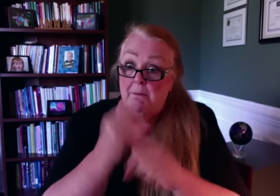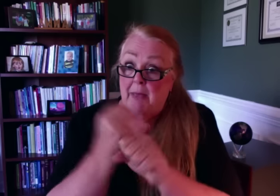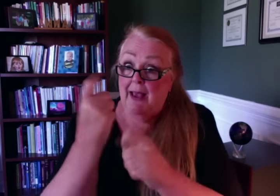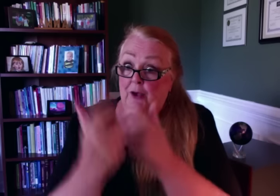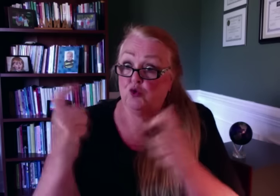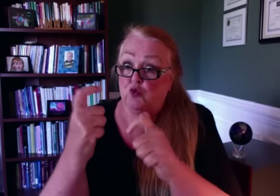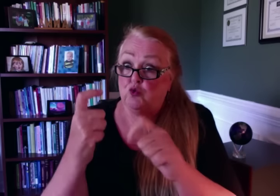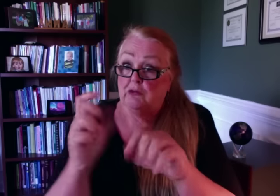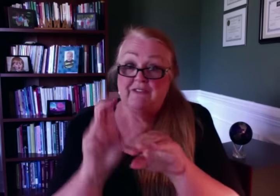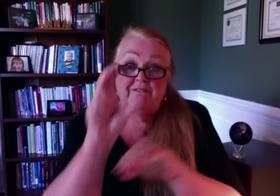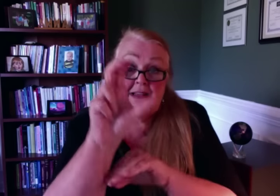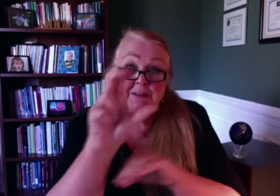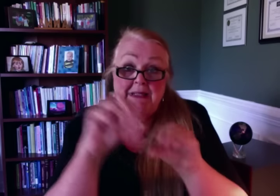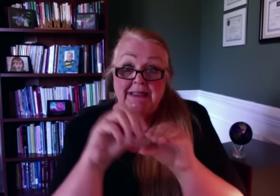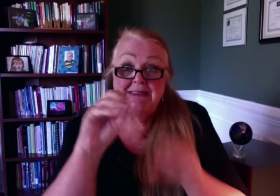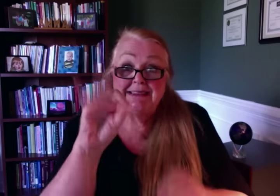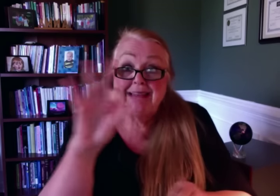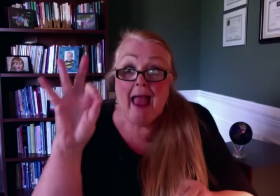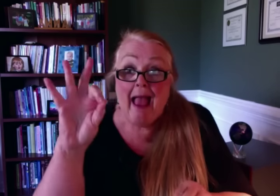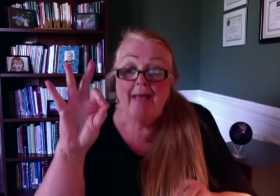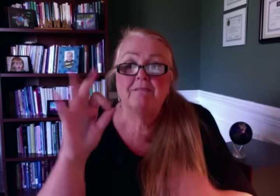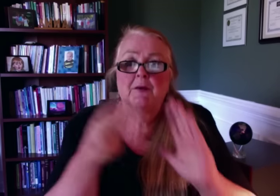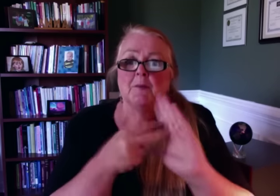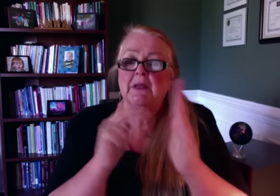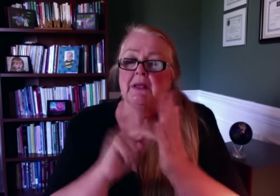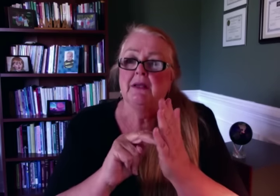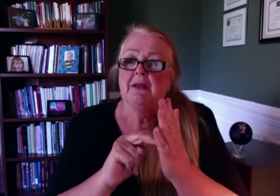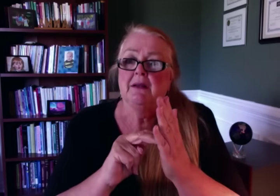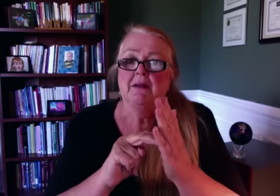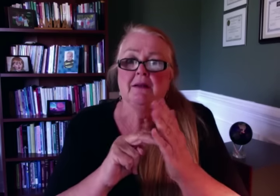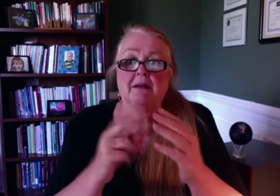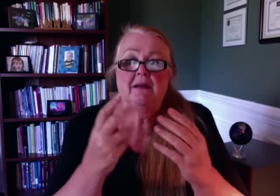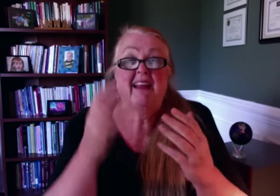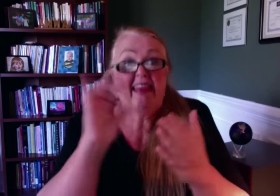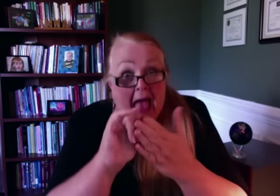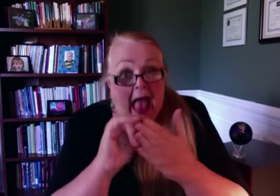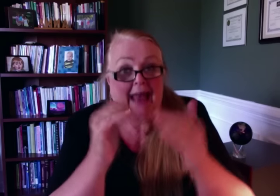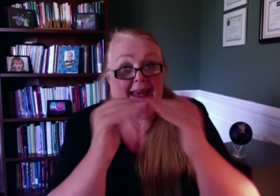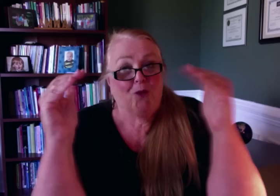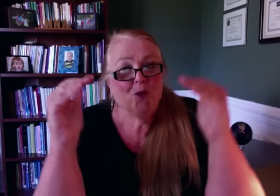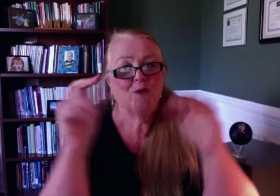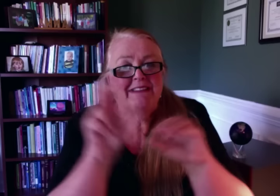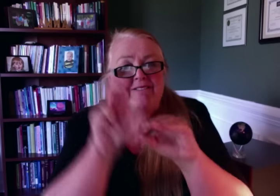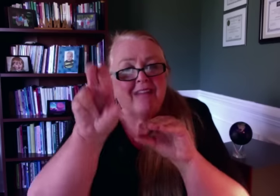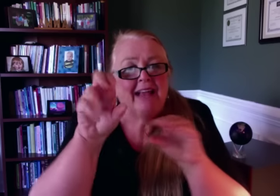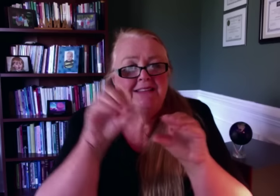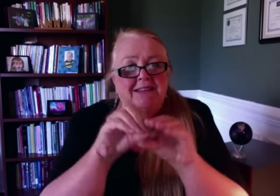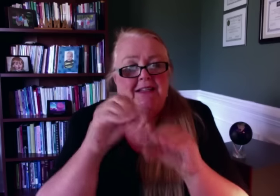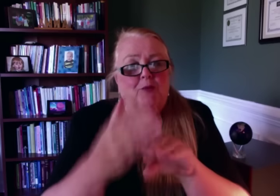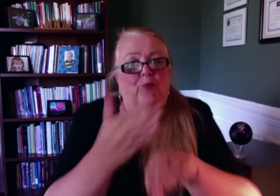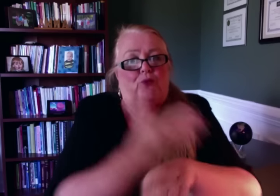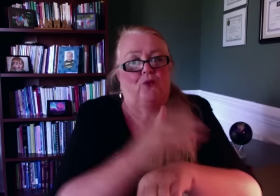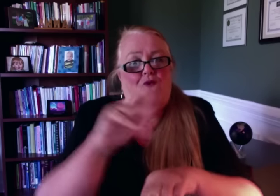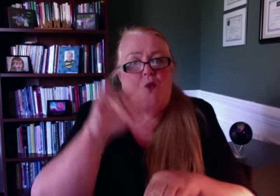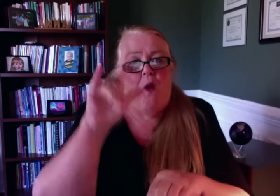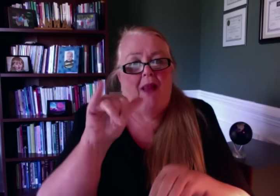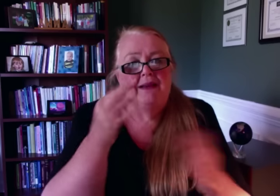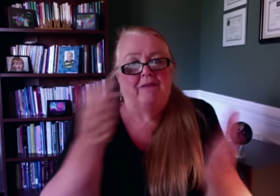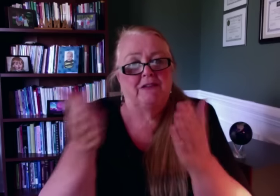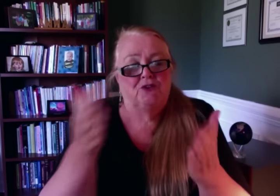The Board's significant investment in the staff is an investment in improved and better quality programs,